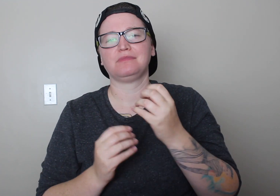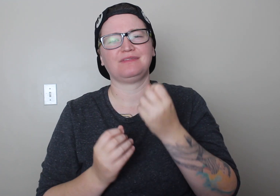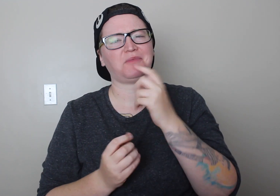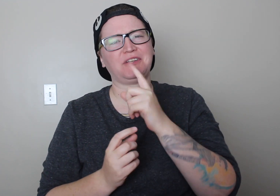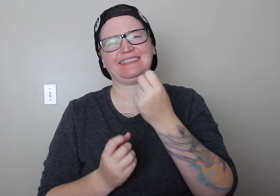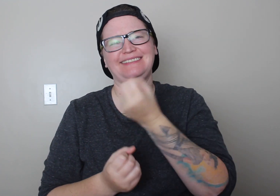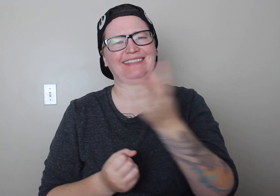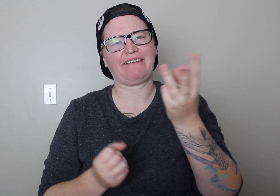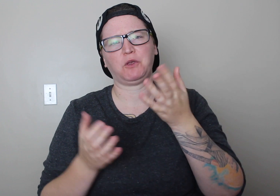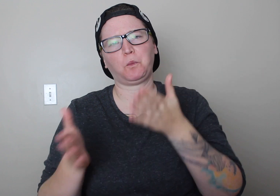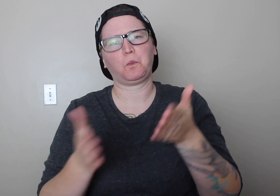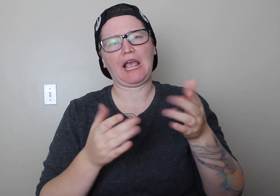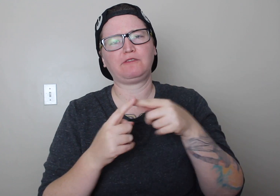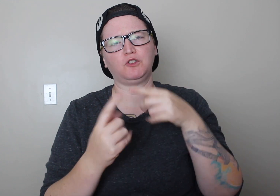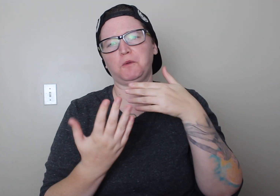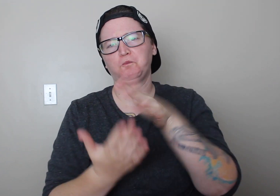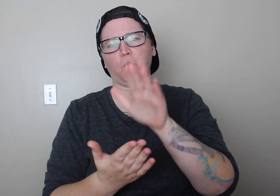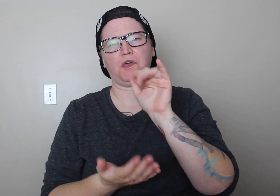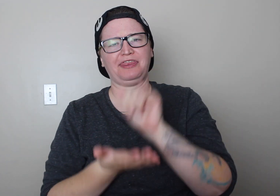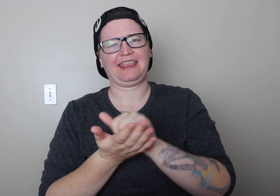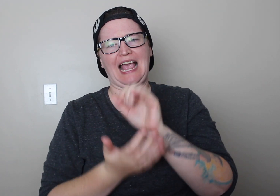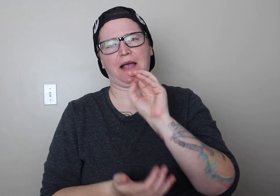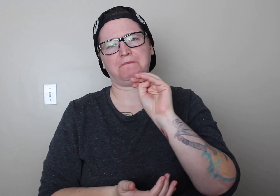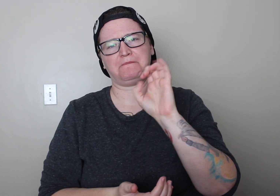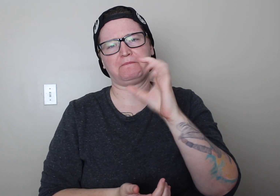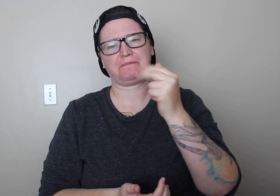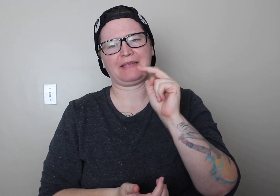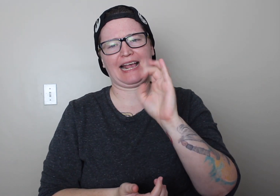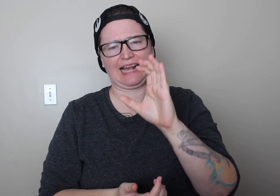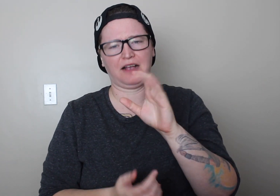There are several different ways to approach that mechanic.